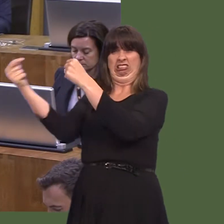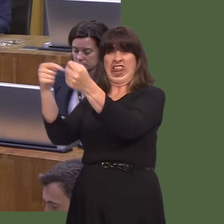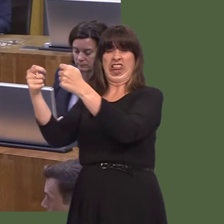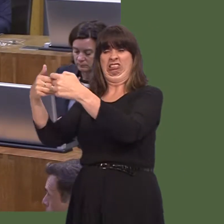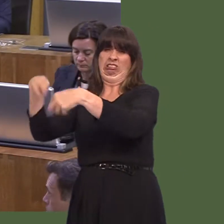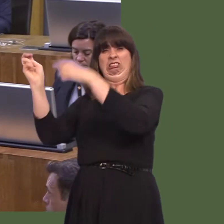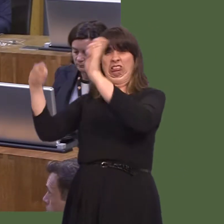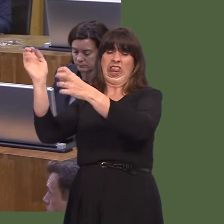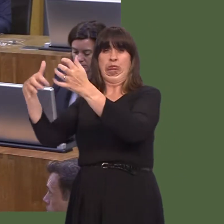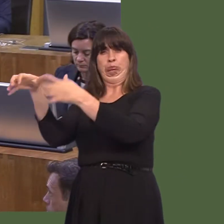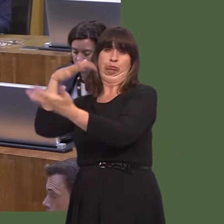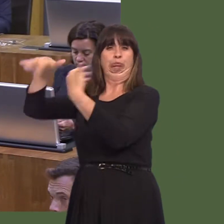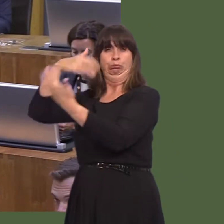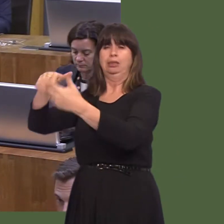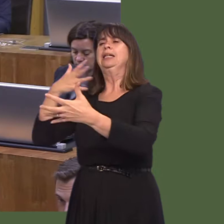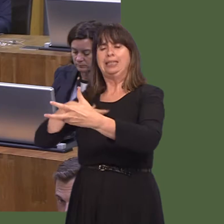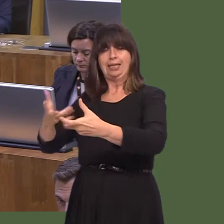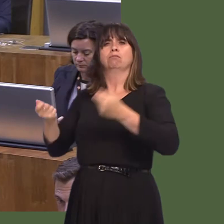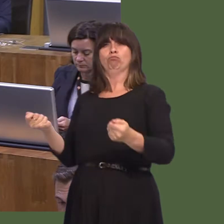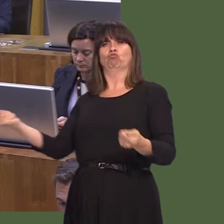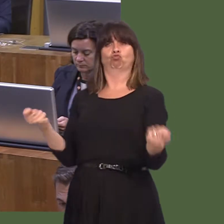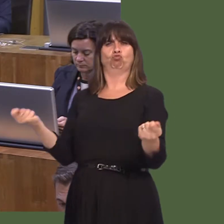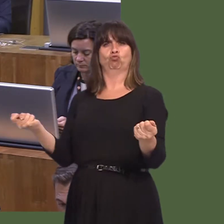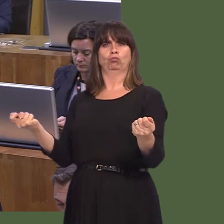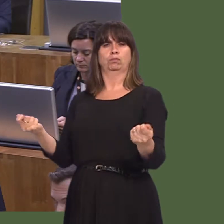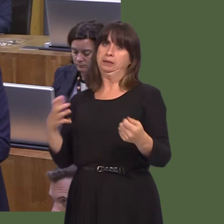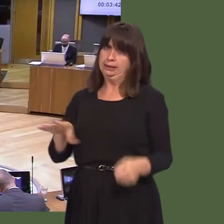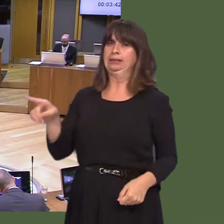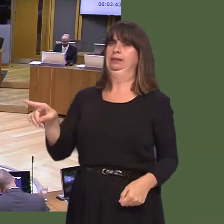It's time really for the Conservative Party to get a grip and show some leadership for this country.